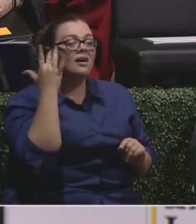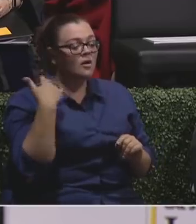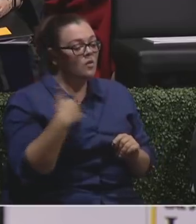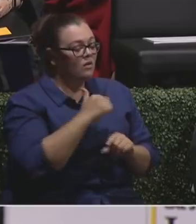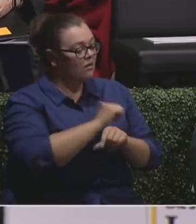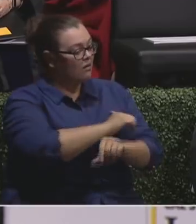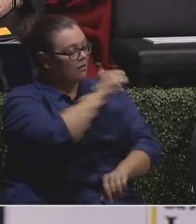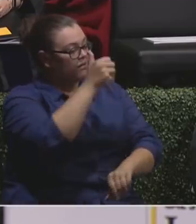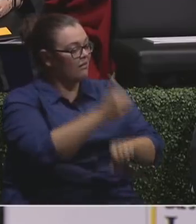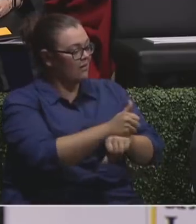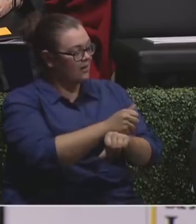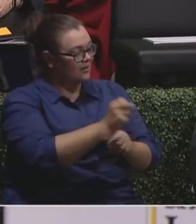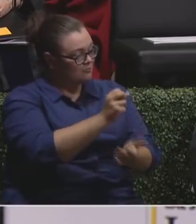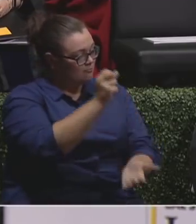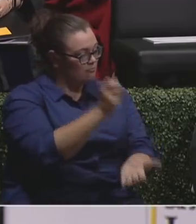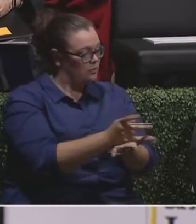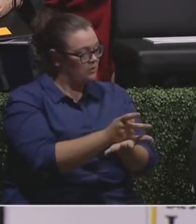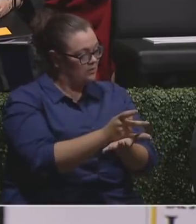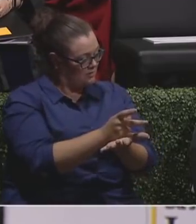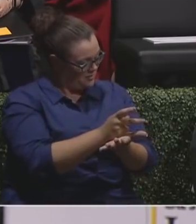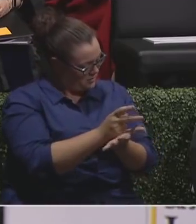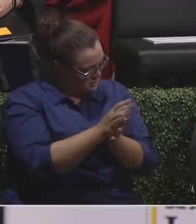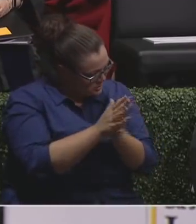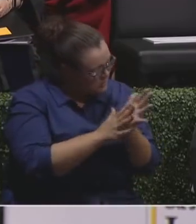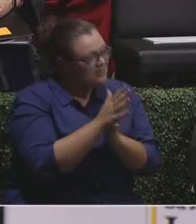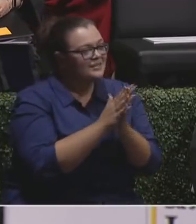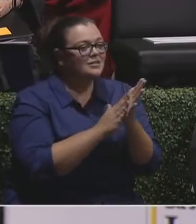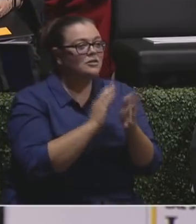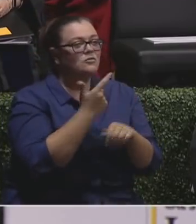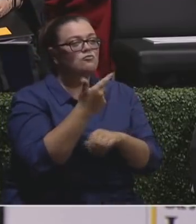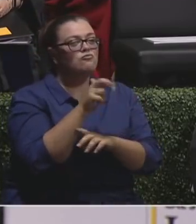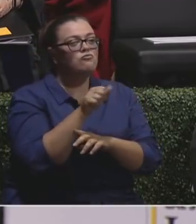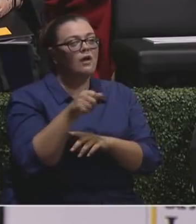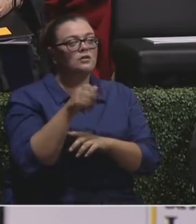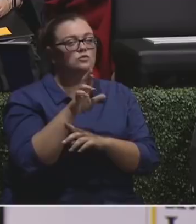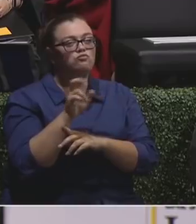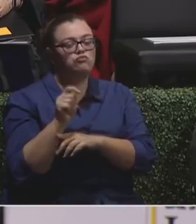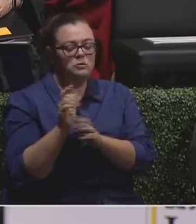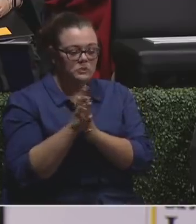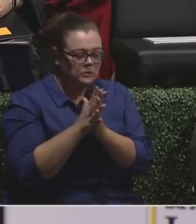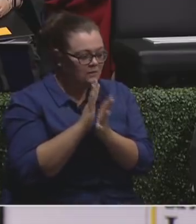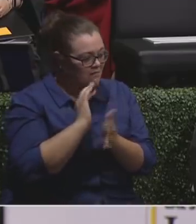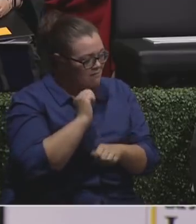AND HAVE OVER 1,000 ALUMNI NAVIGATING THE HIGHER EDUCATION LABYRINTH AND IN THE WORKFORCE. OUR STORY IS UNIQUE.